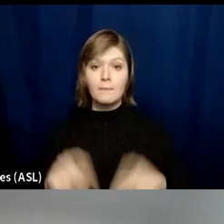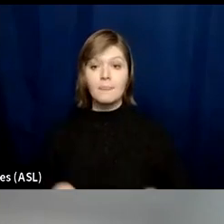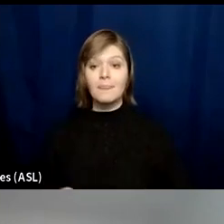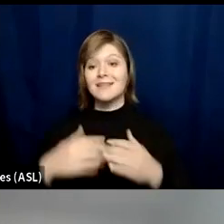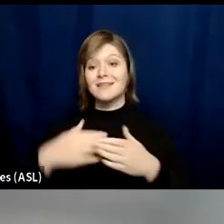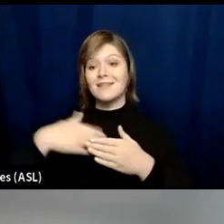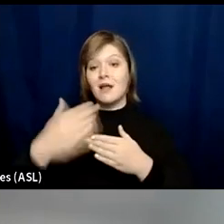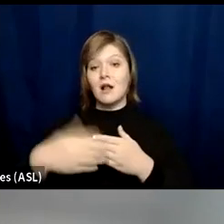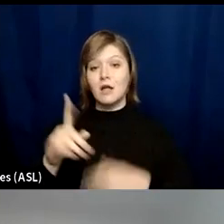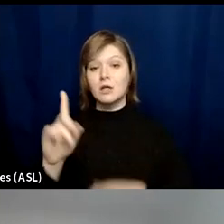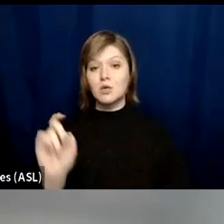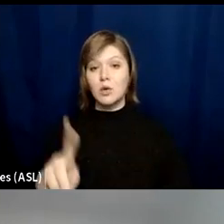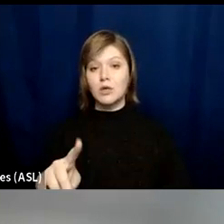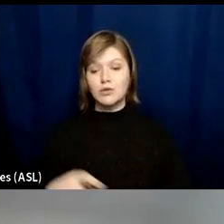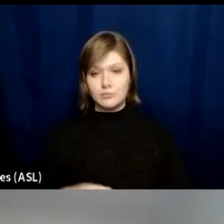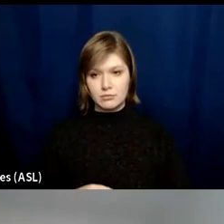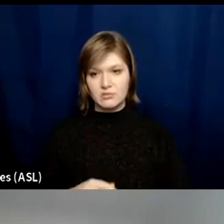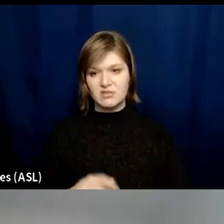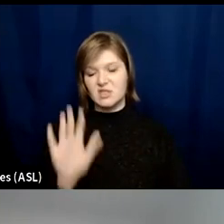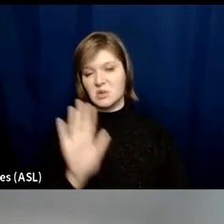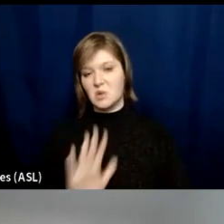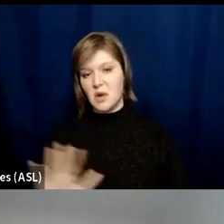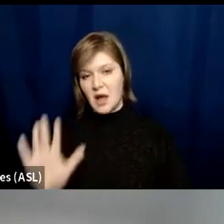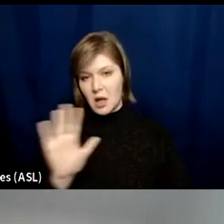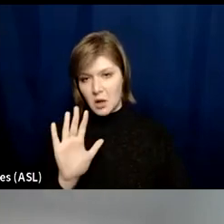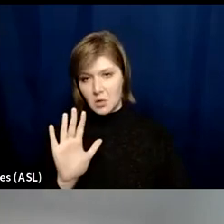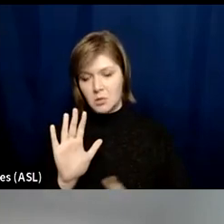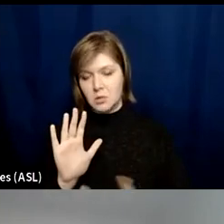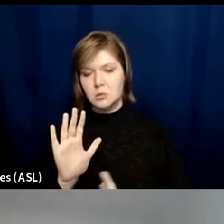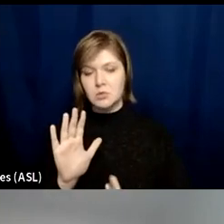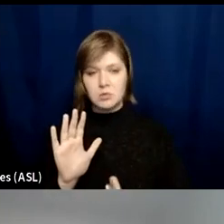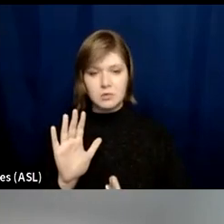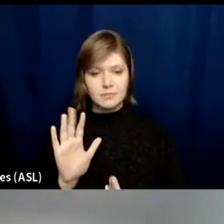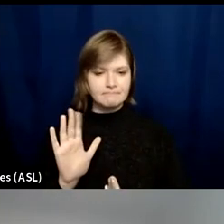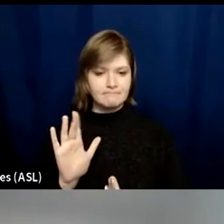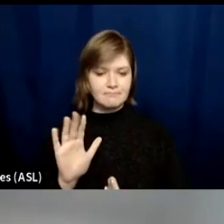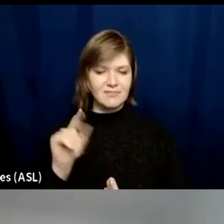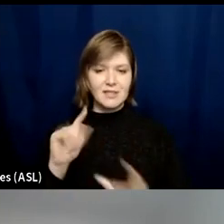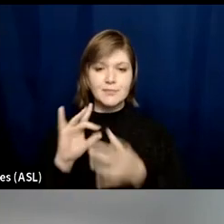we can have that all. And pretty close to (indiscernible) .